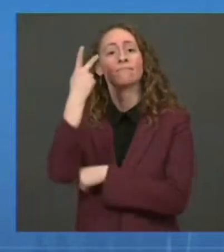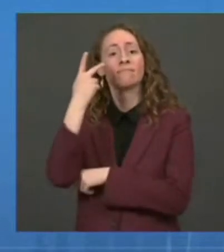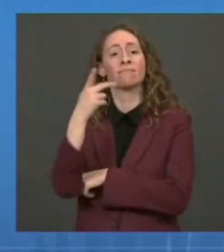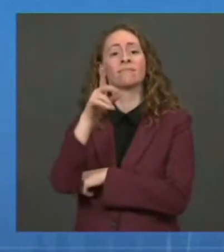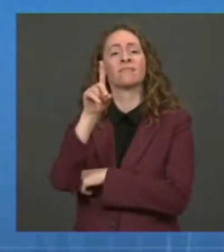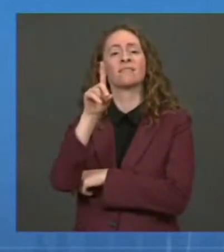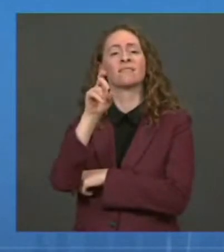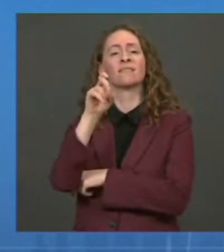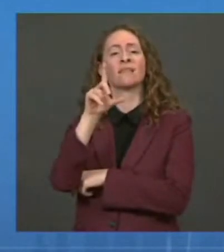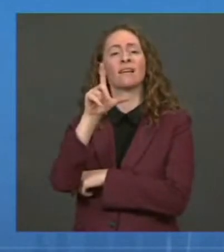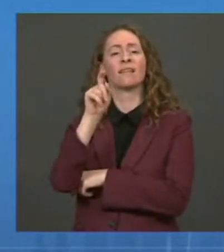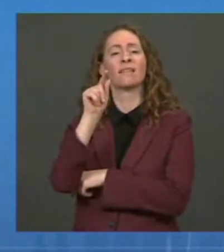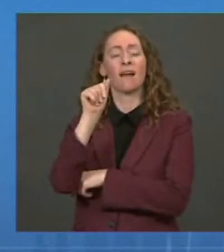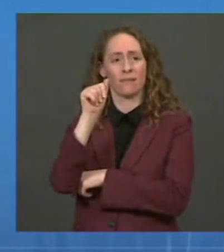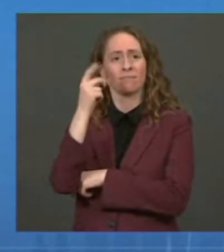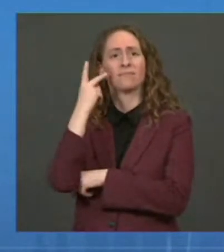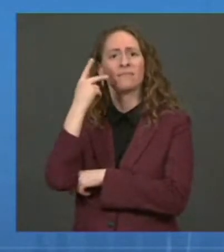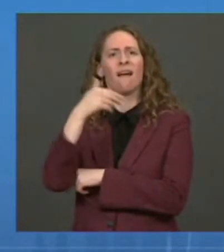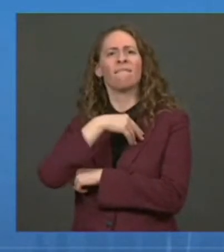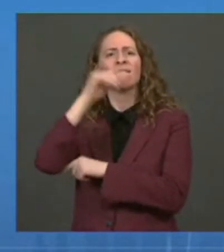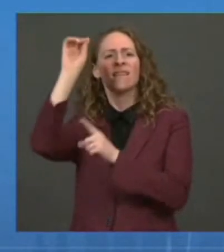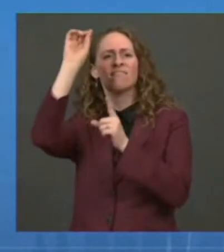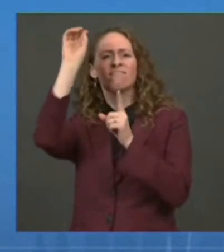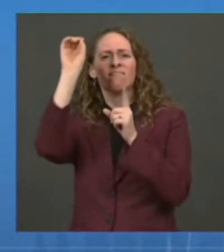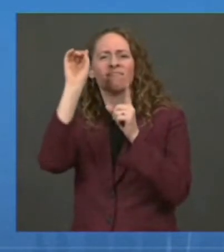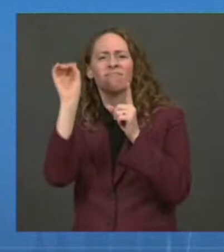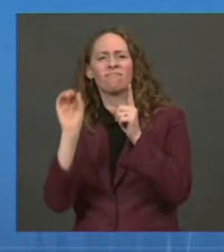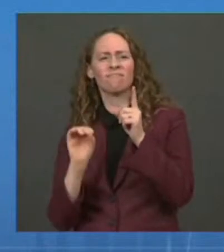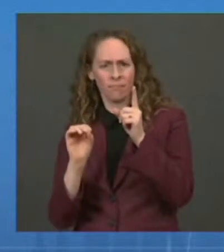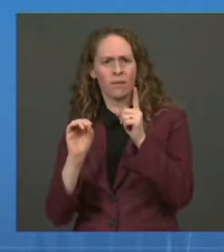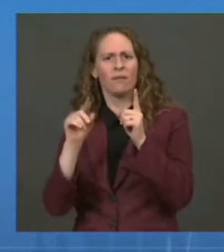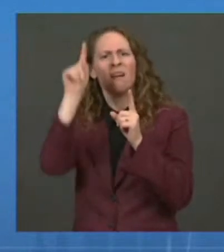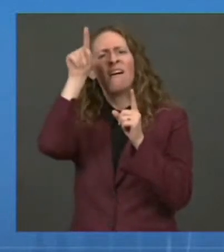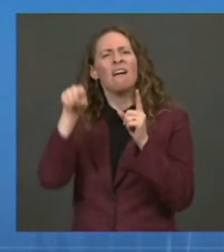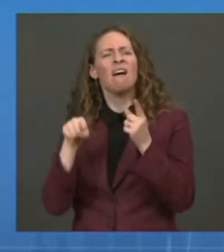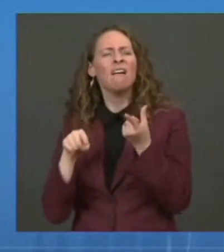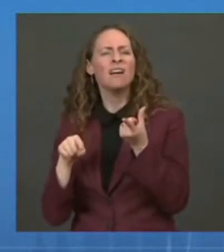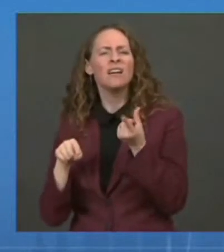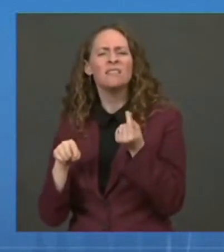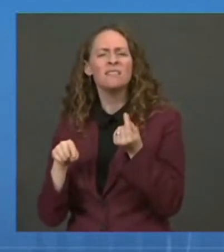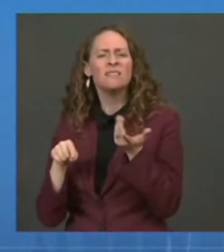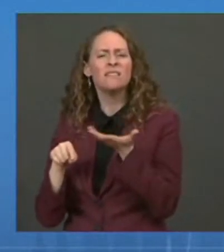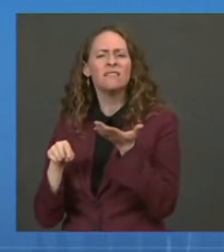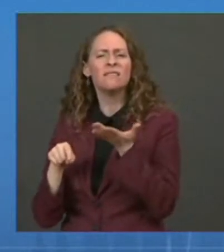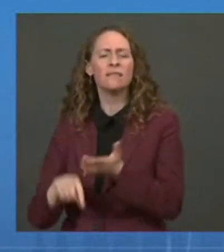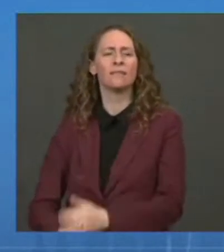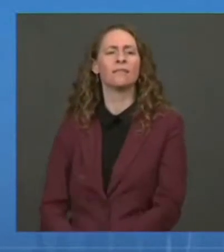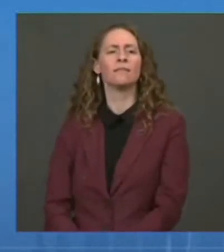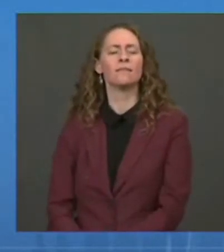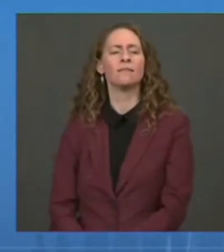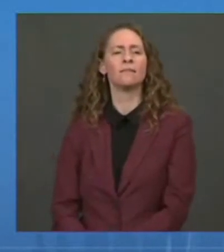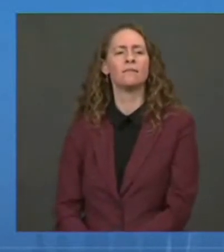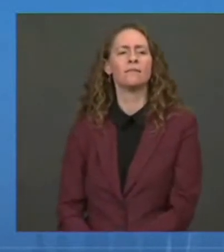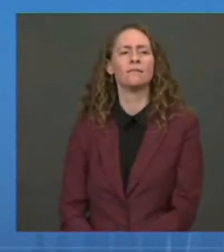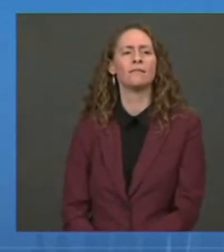THE LEFT WITH DELTA ON THE VERY